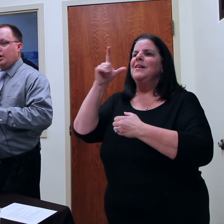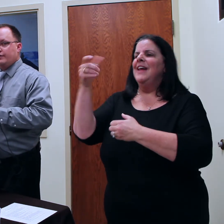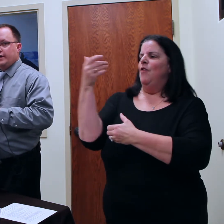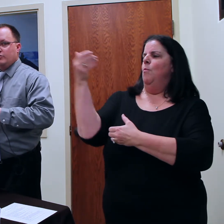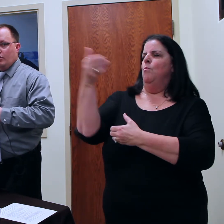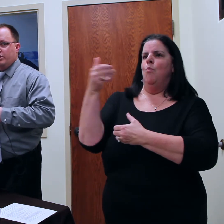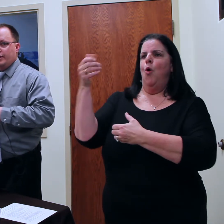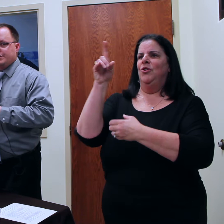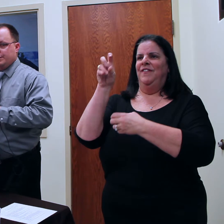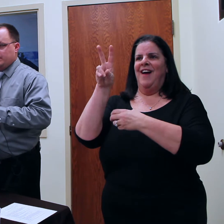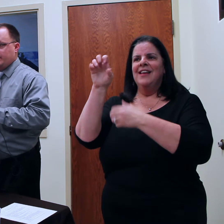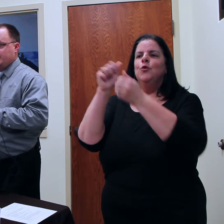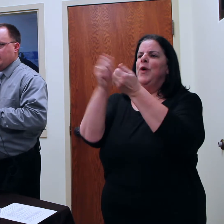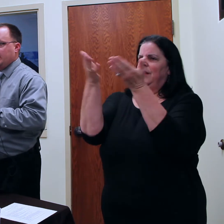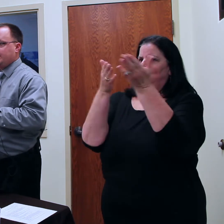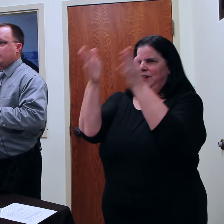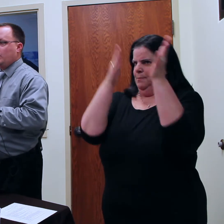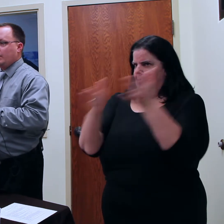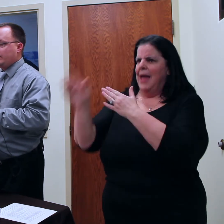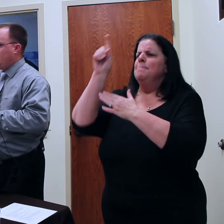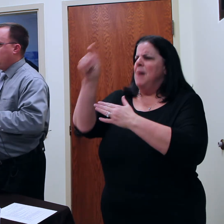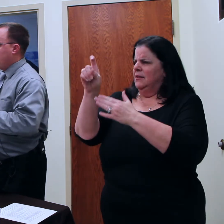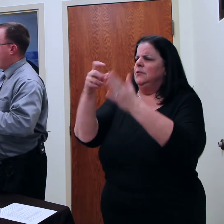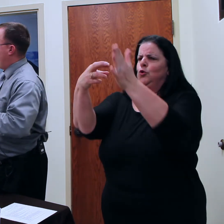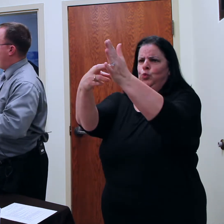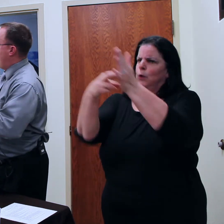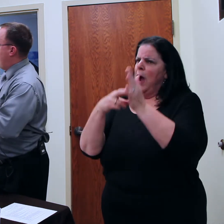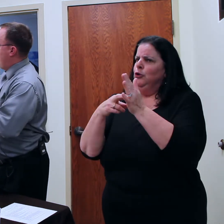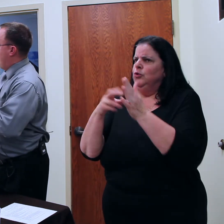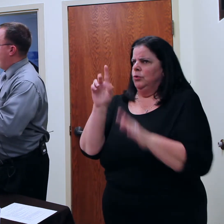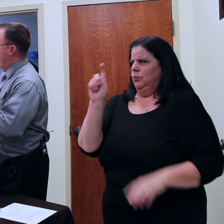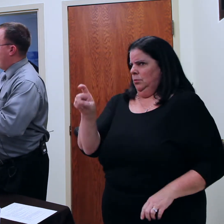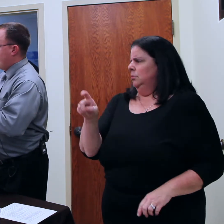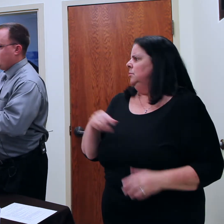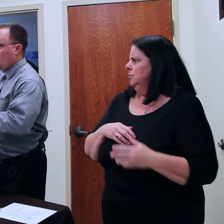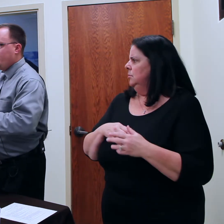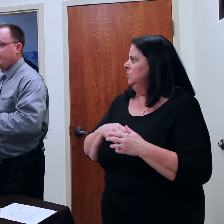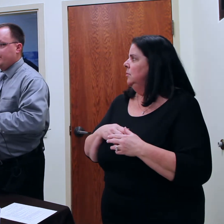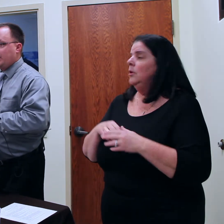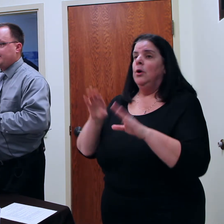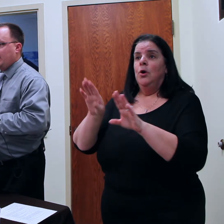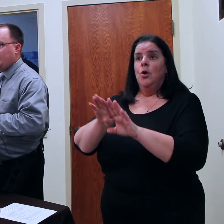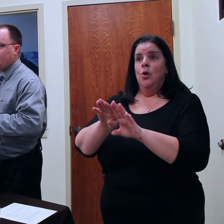You have to have a mobile device with a service plan, that's required. What you will do is you will open your text app,